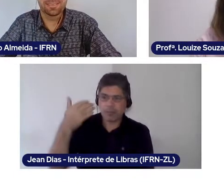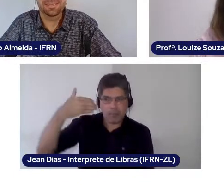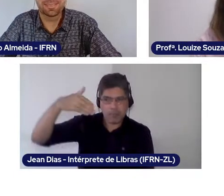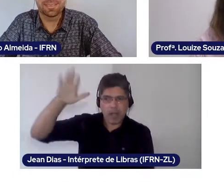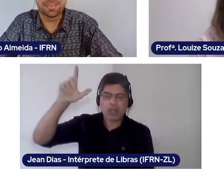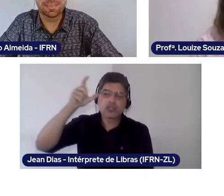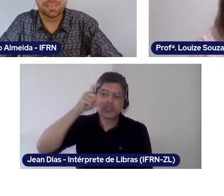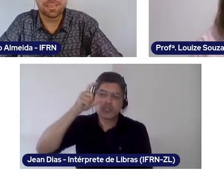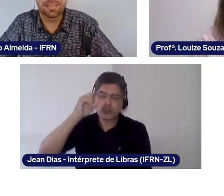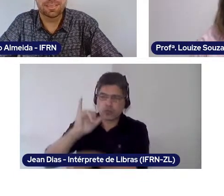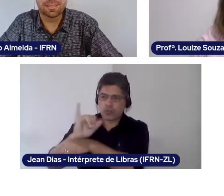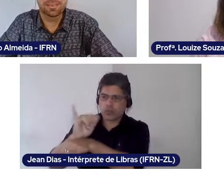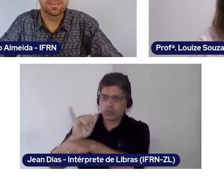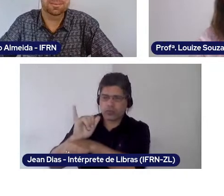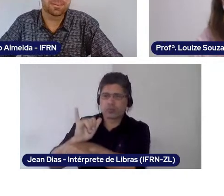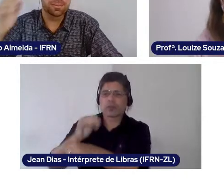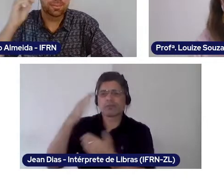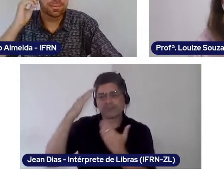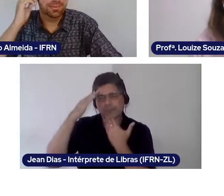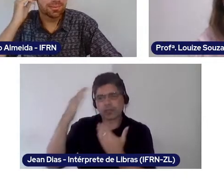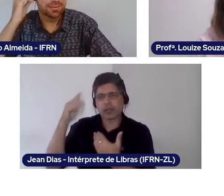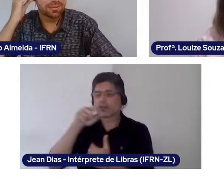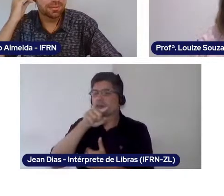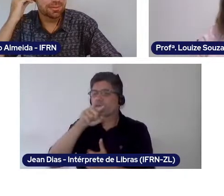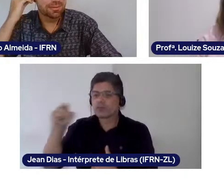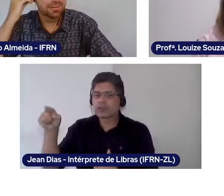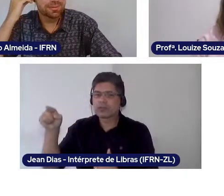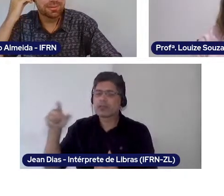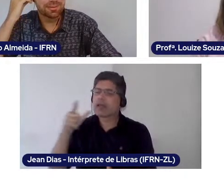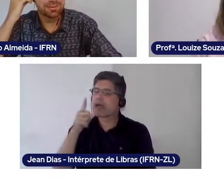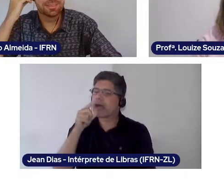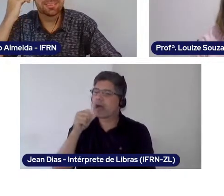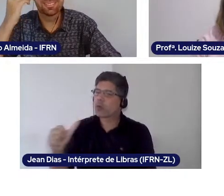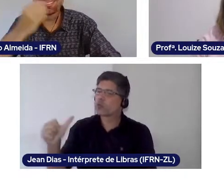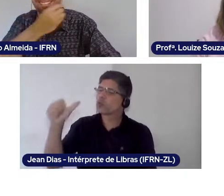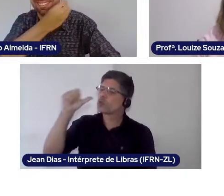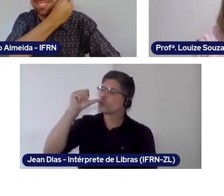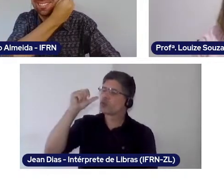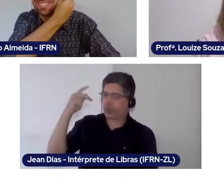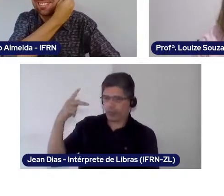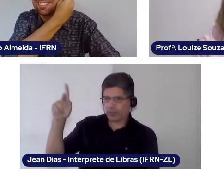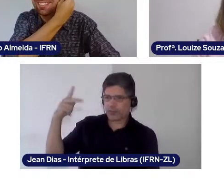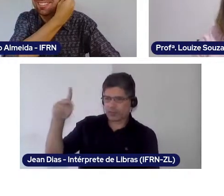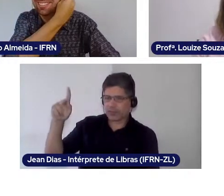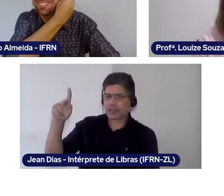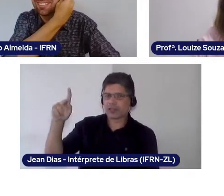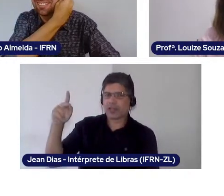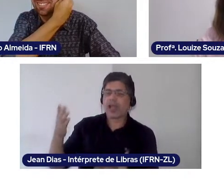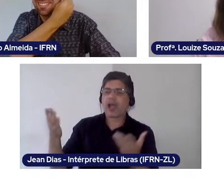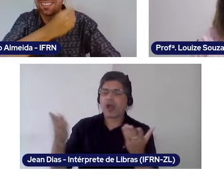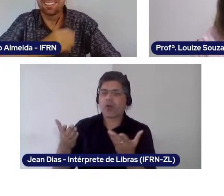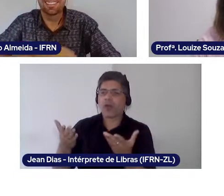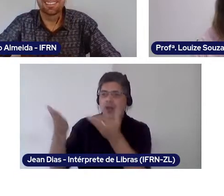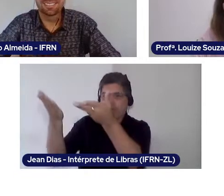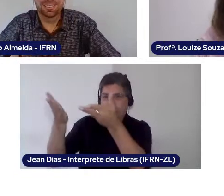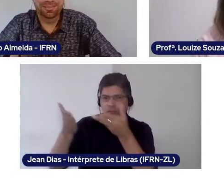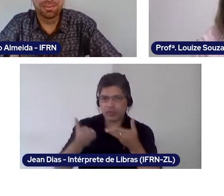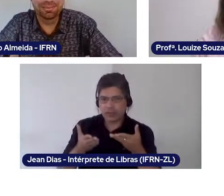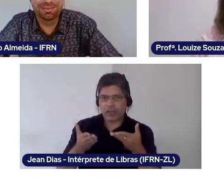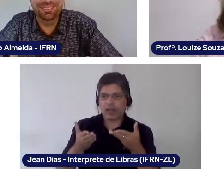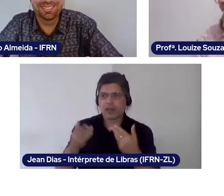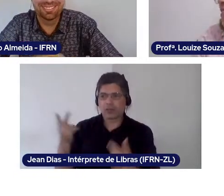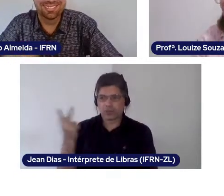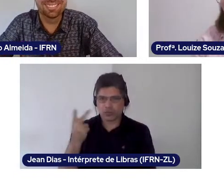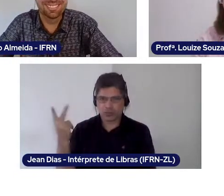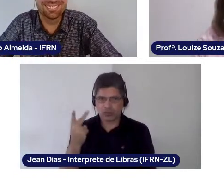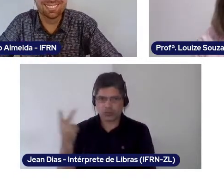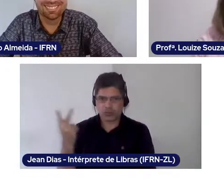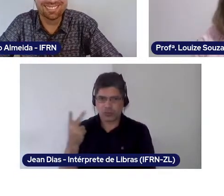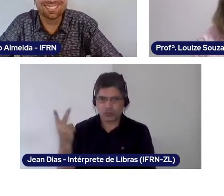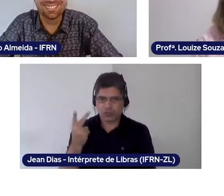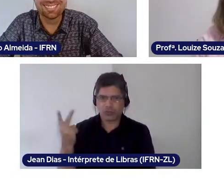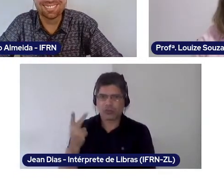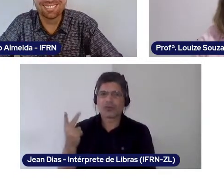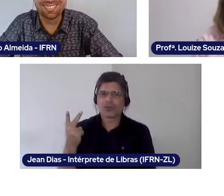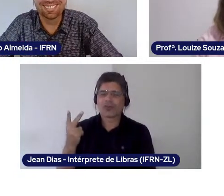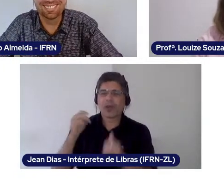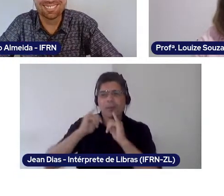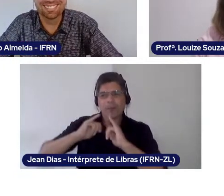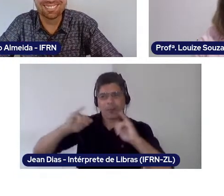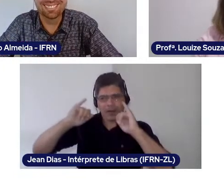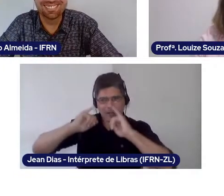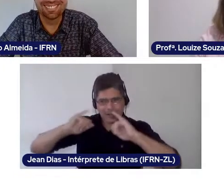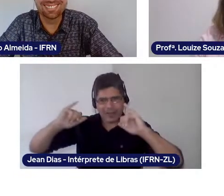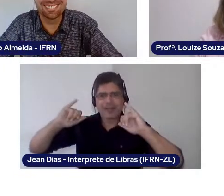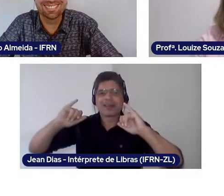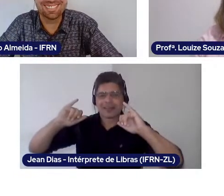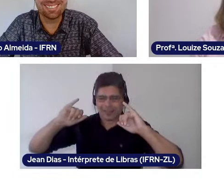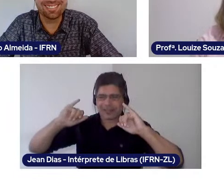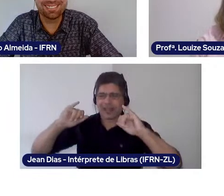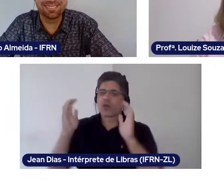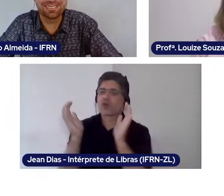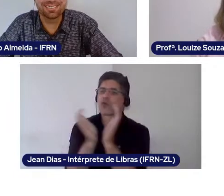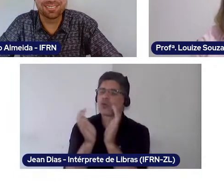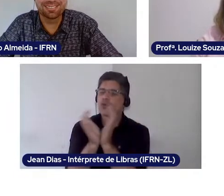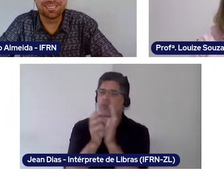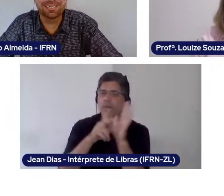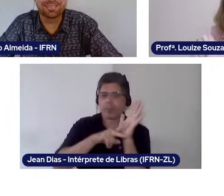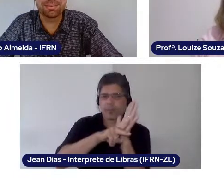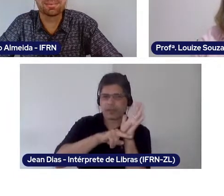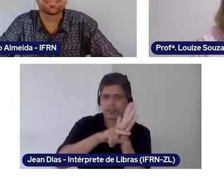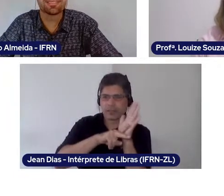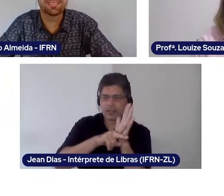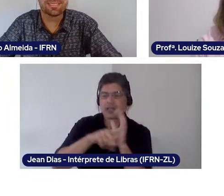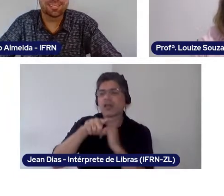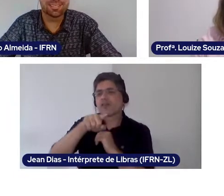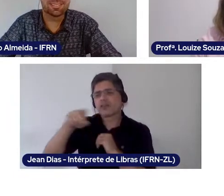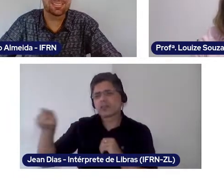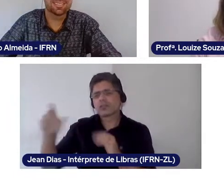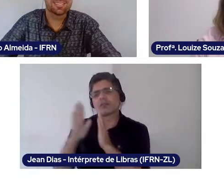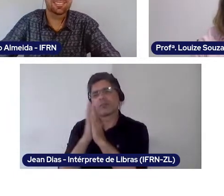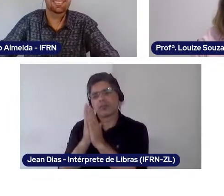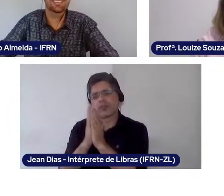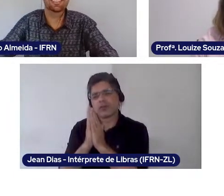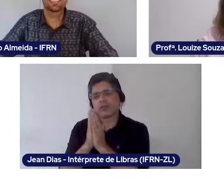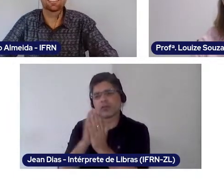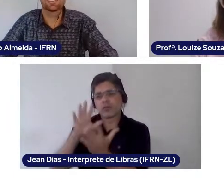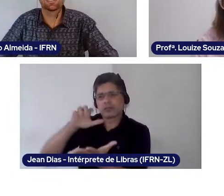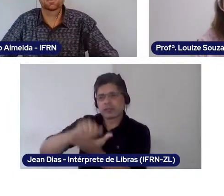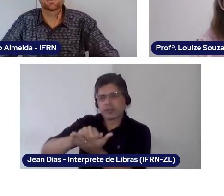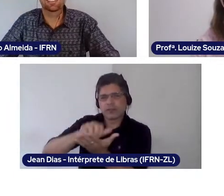And give time to our guests to drink some water; let's take this tme to invite our audience to subscribe to our social media plataforms, to our youtube channel.